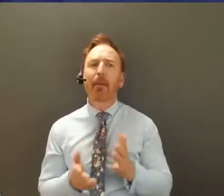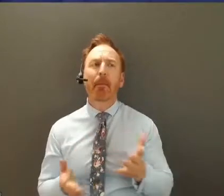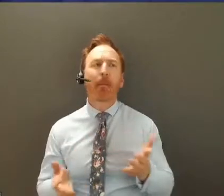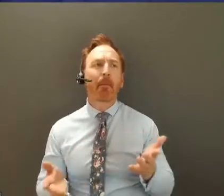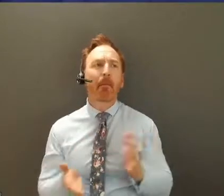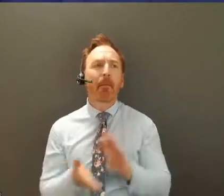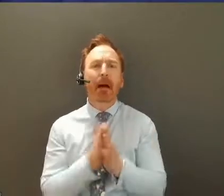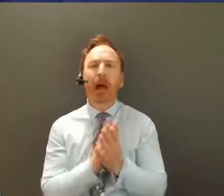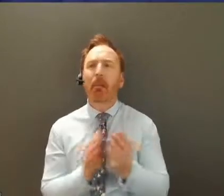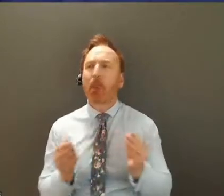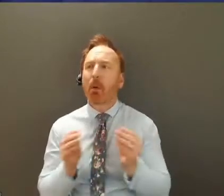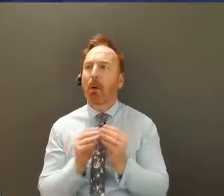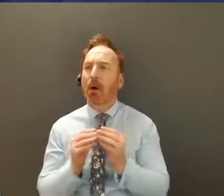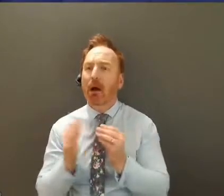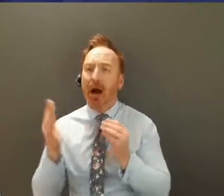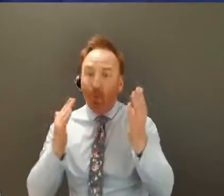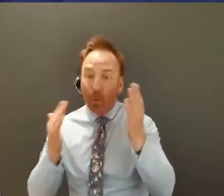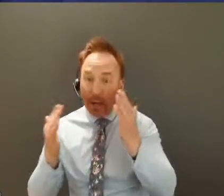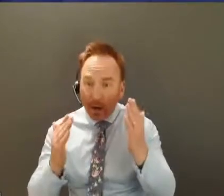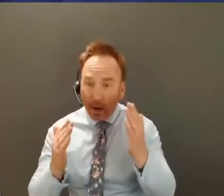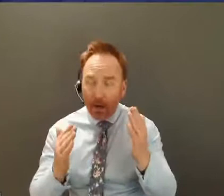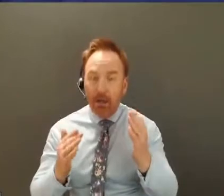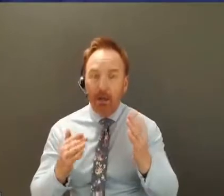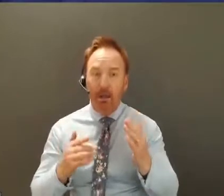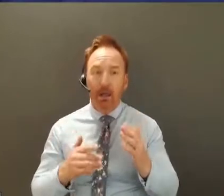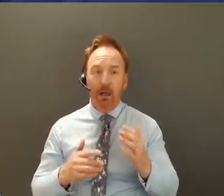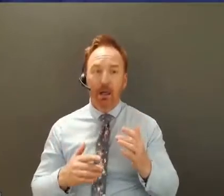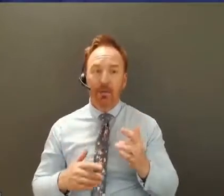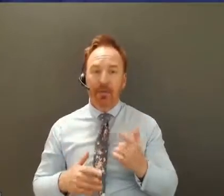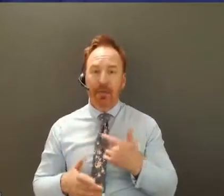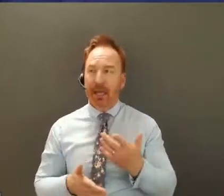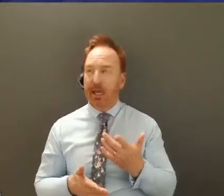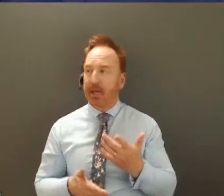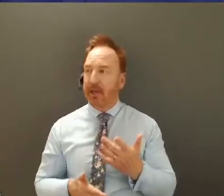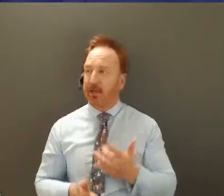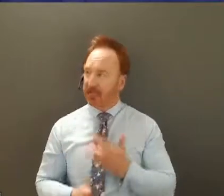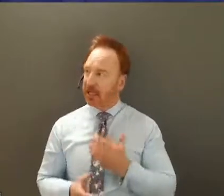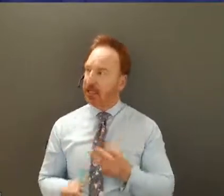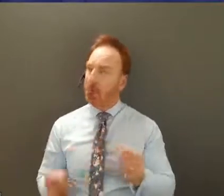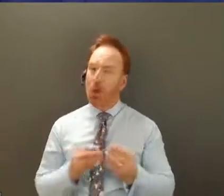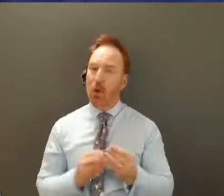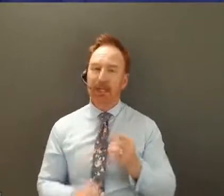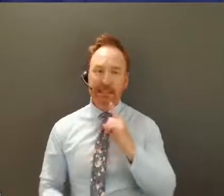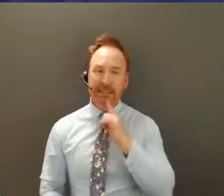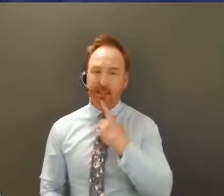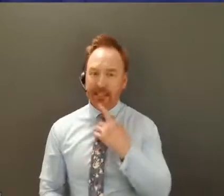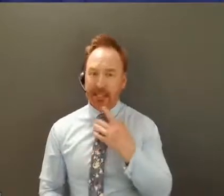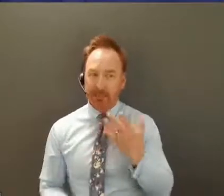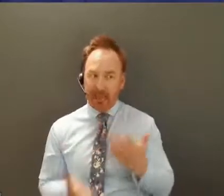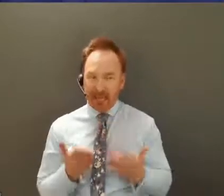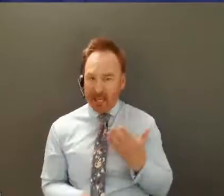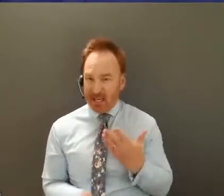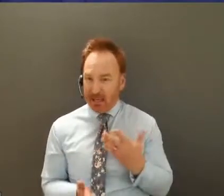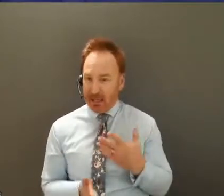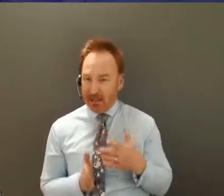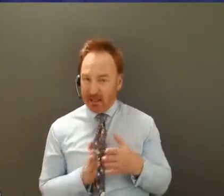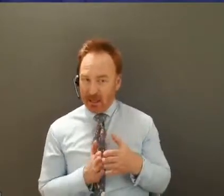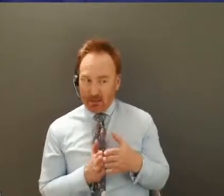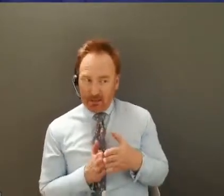Reporter: As my only question. Pat: We will move to Chris from CBC.